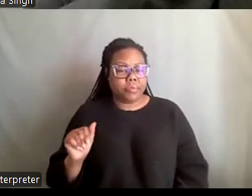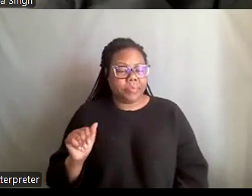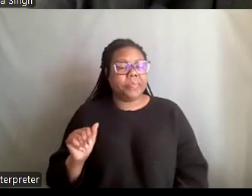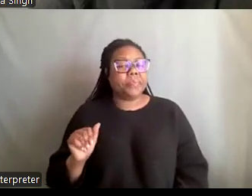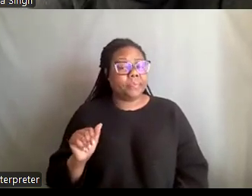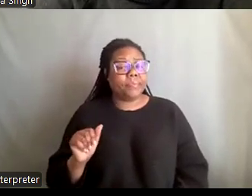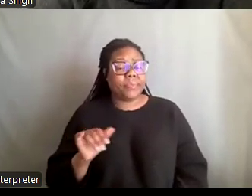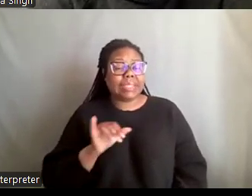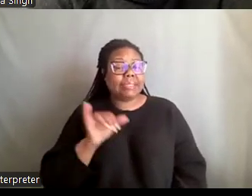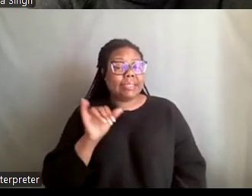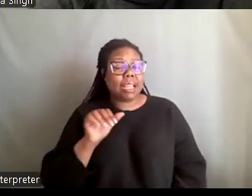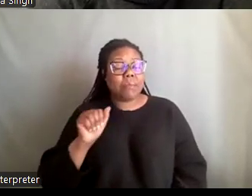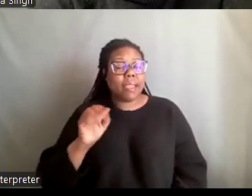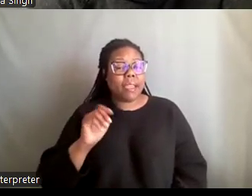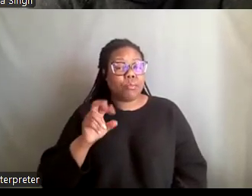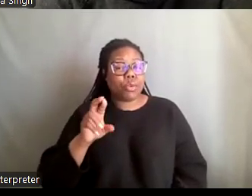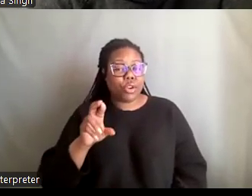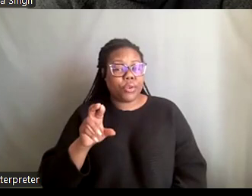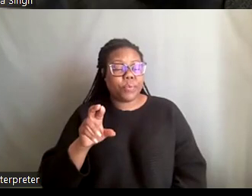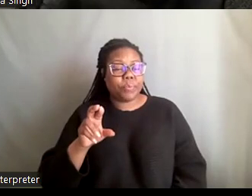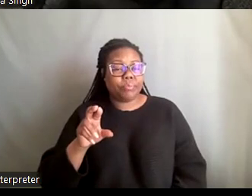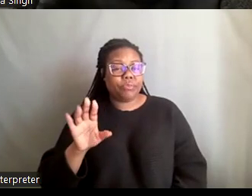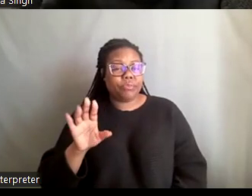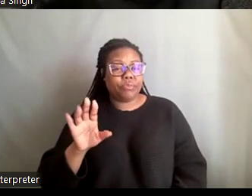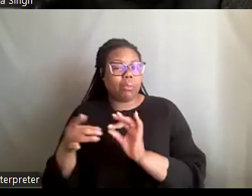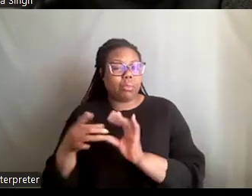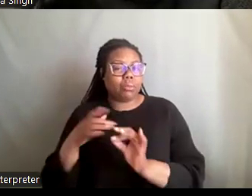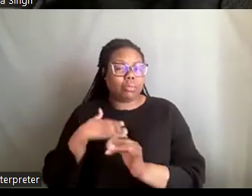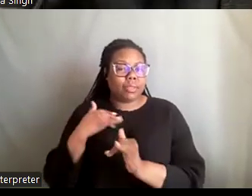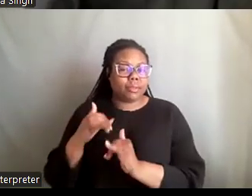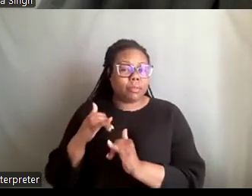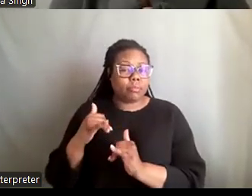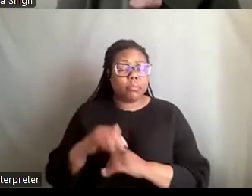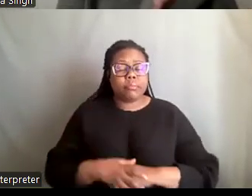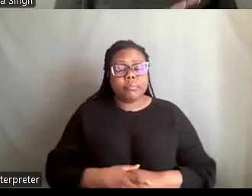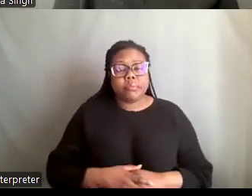» RACHITA SINGH: Sure. It kind of goes along with what Amber has said I think